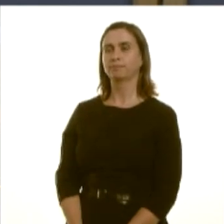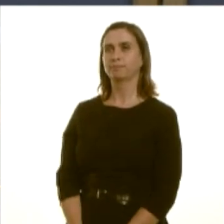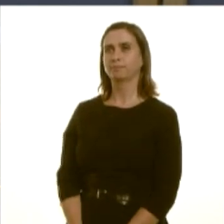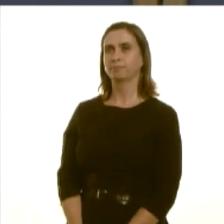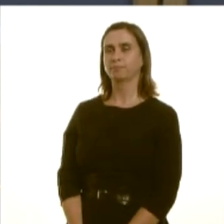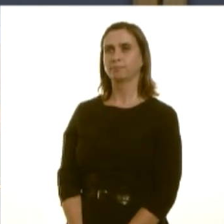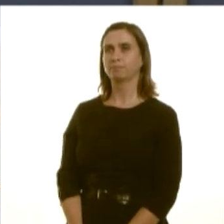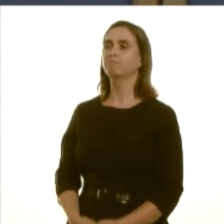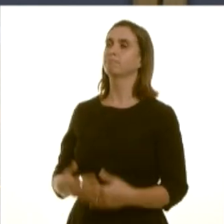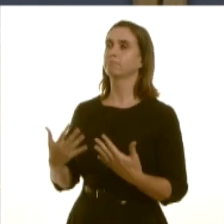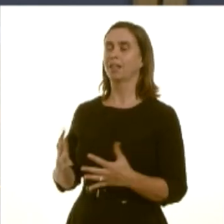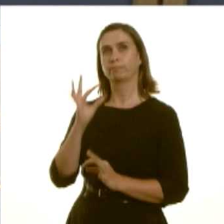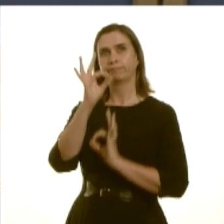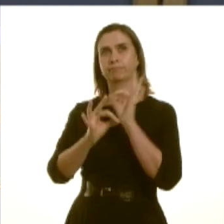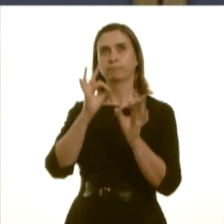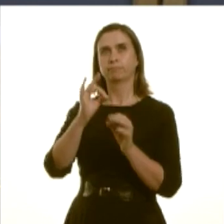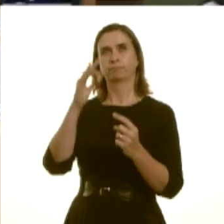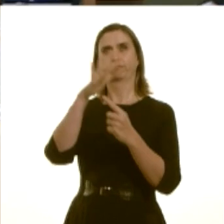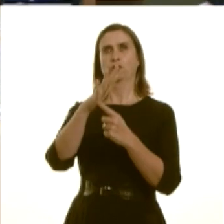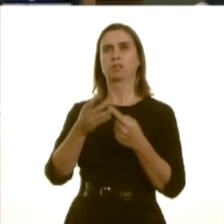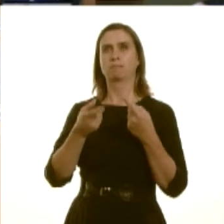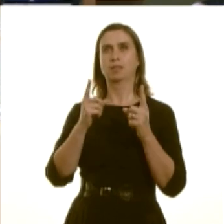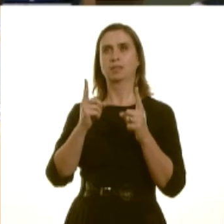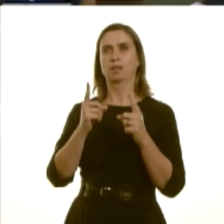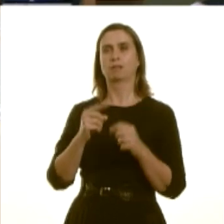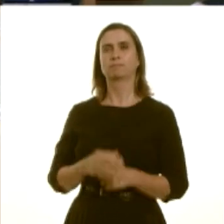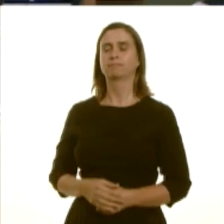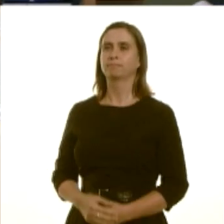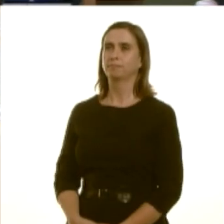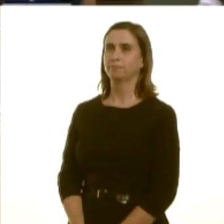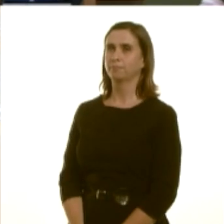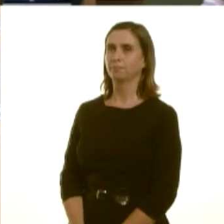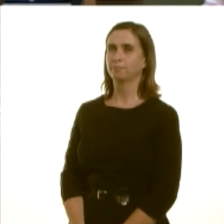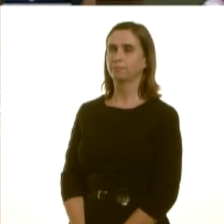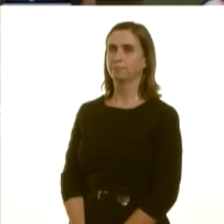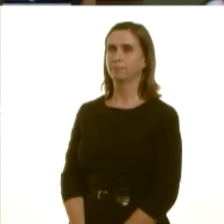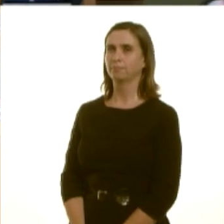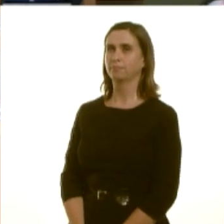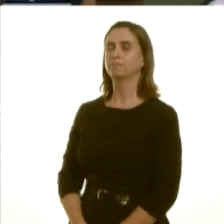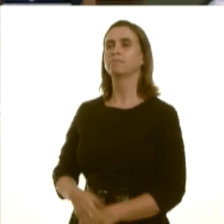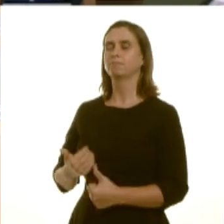ynghylch cyflwr yr undeb cyn y refferendwm yn yr Alban ddydd Iau? OAQ(4)1816(FM)